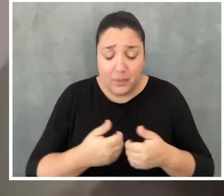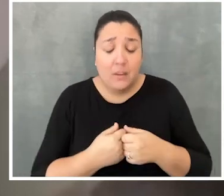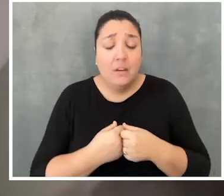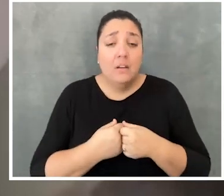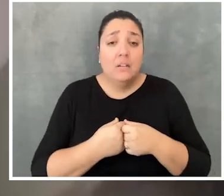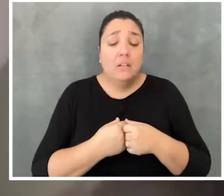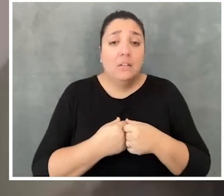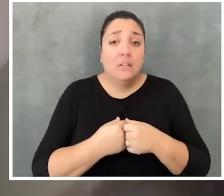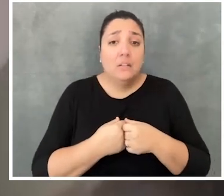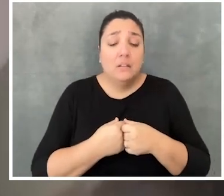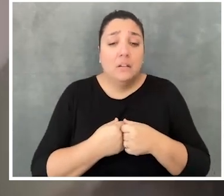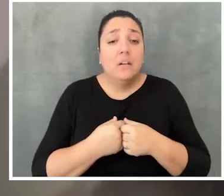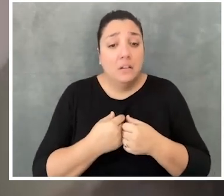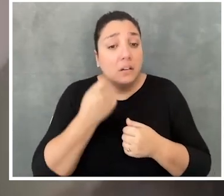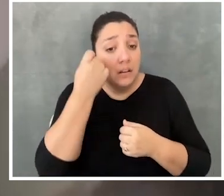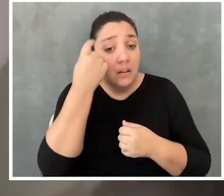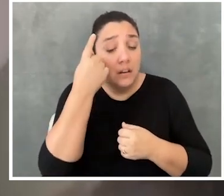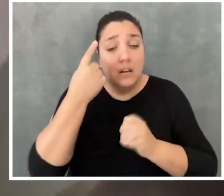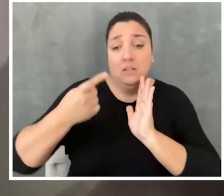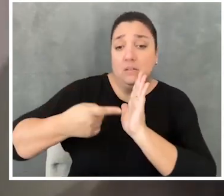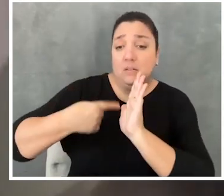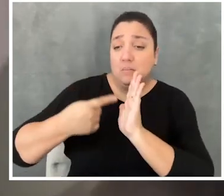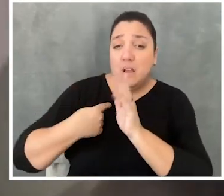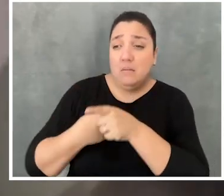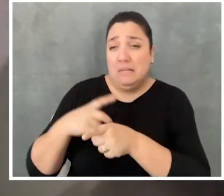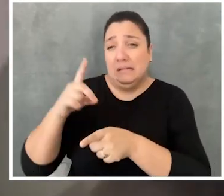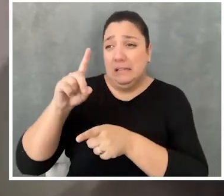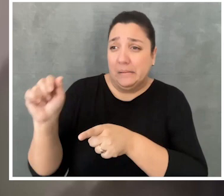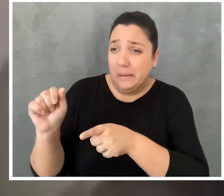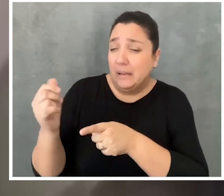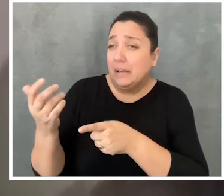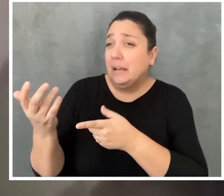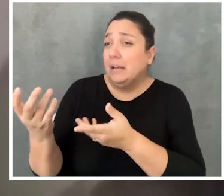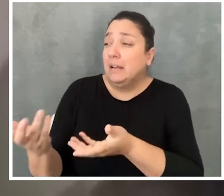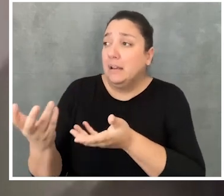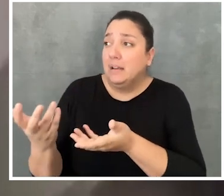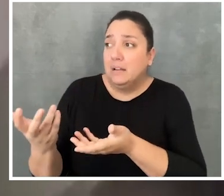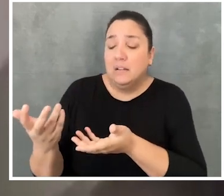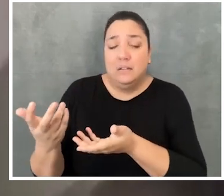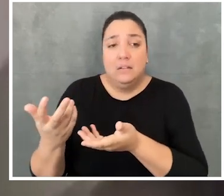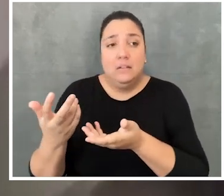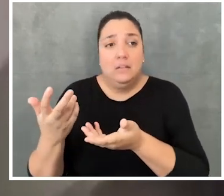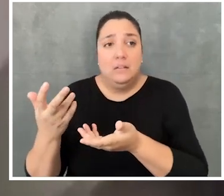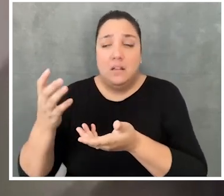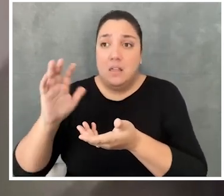in particular, and some of the other movements, we're often, you know, asked to give up an important part of our identity